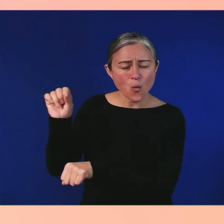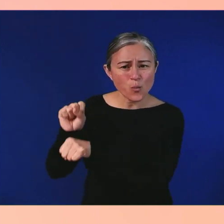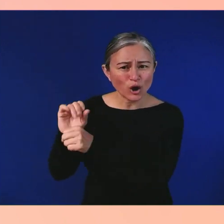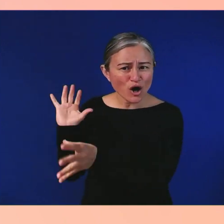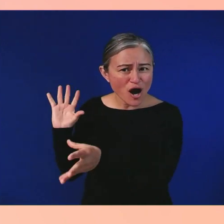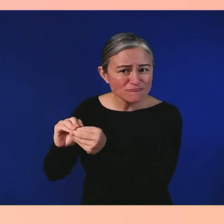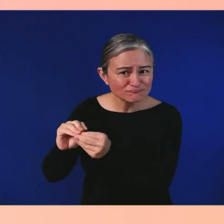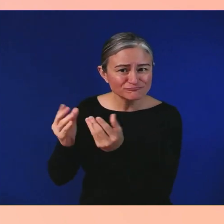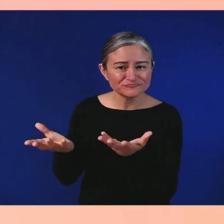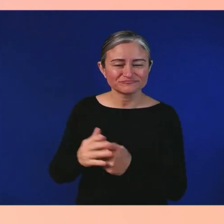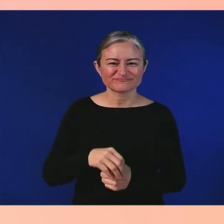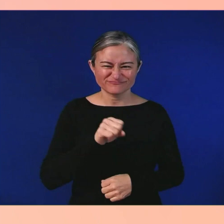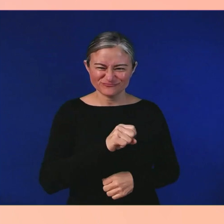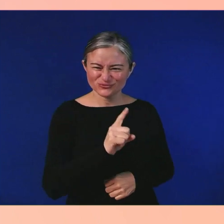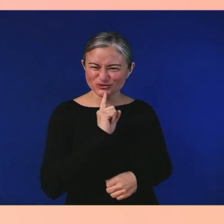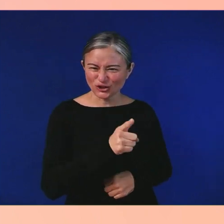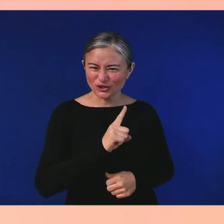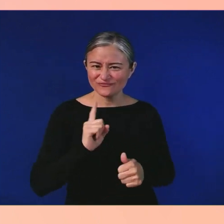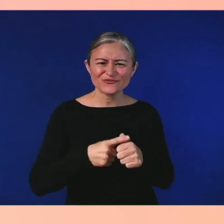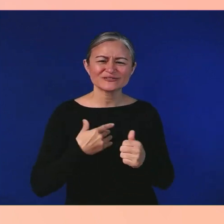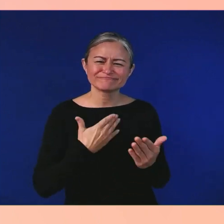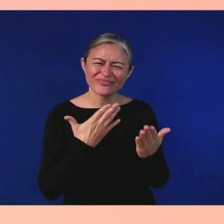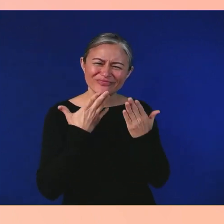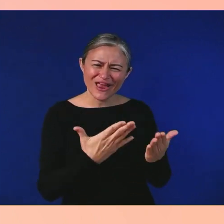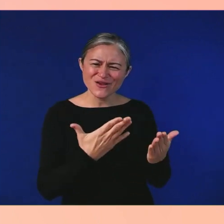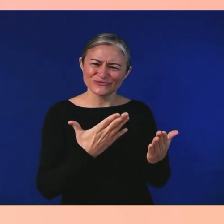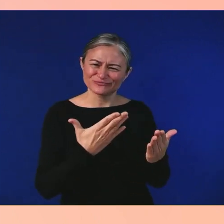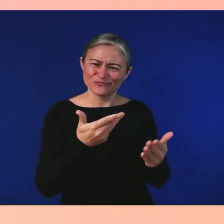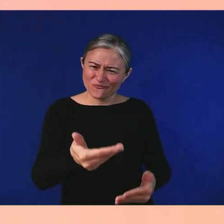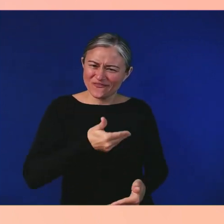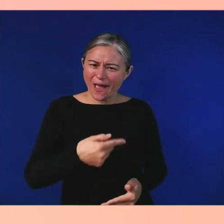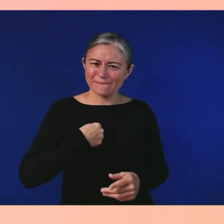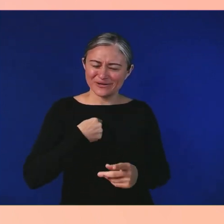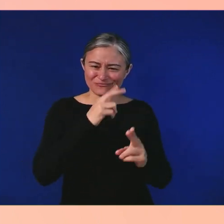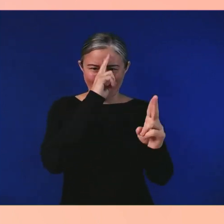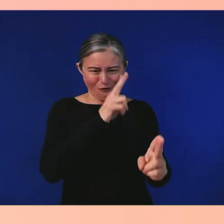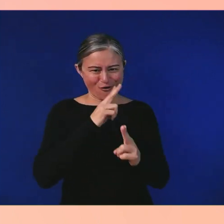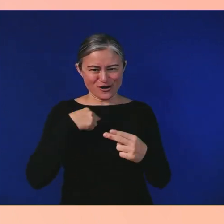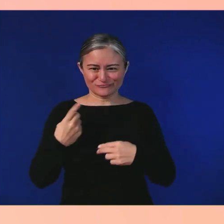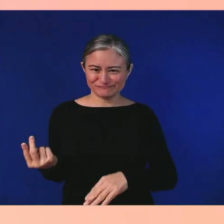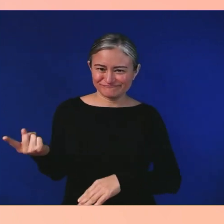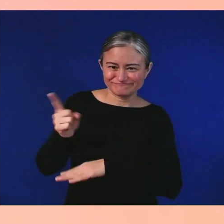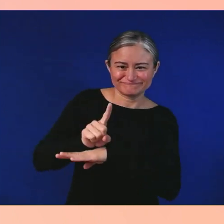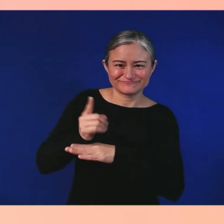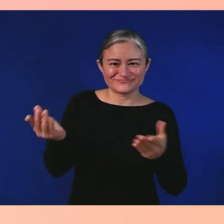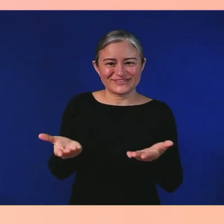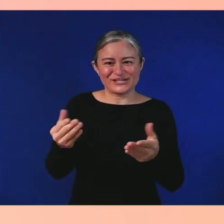it was an honor to host you in Nairobi. At inABLE, we began with a simple realization that